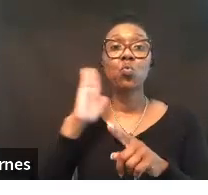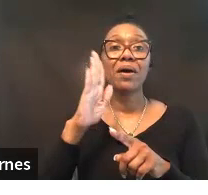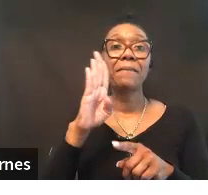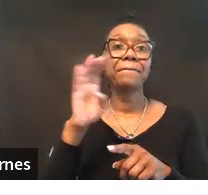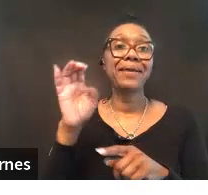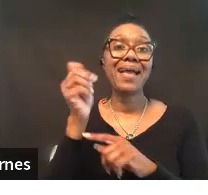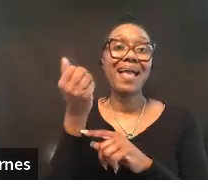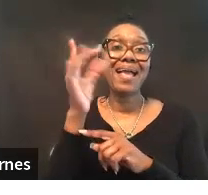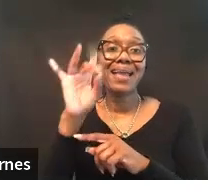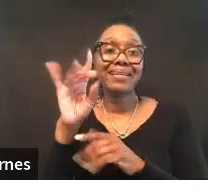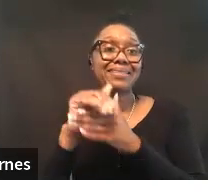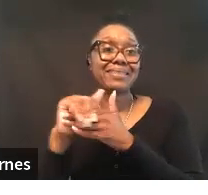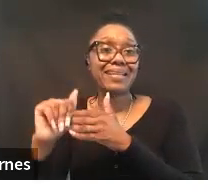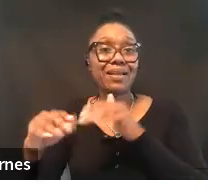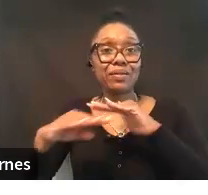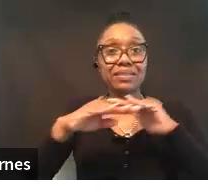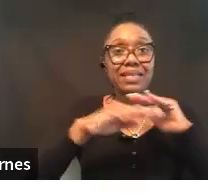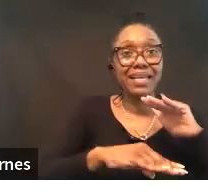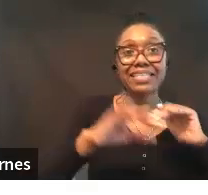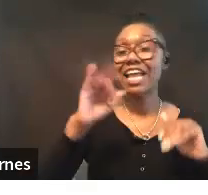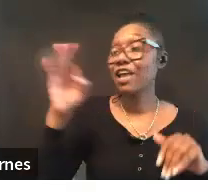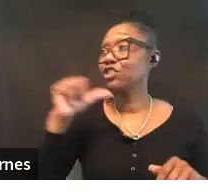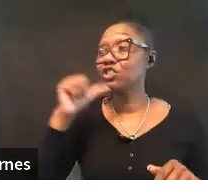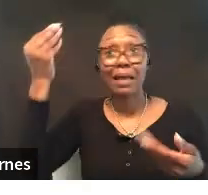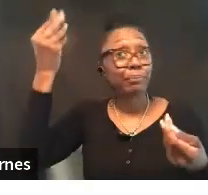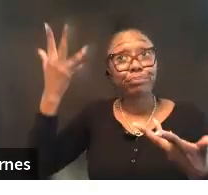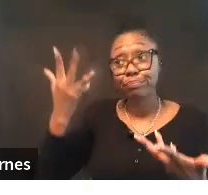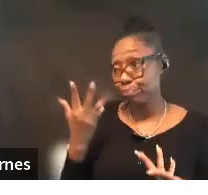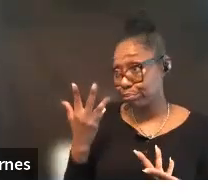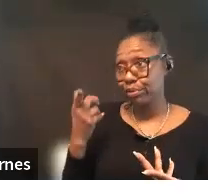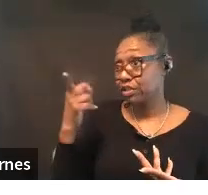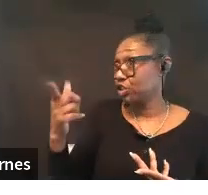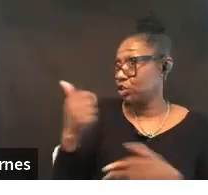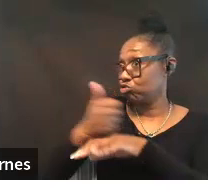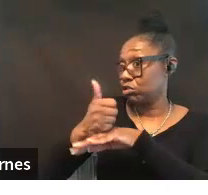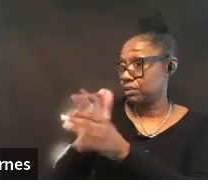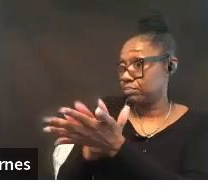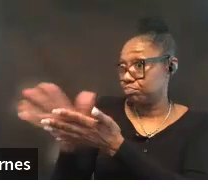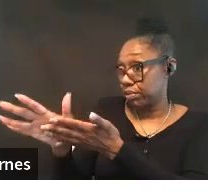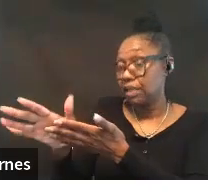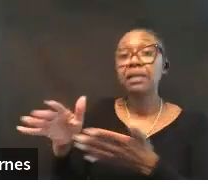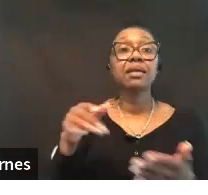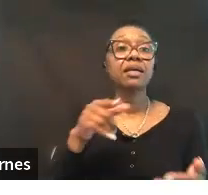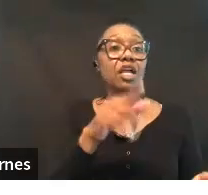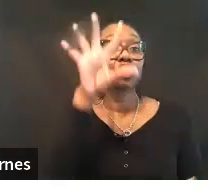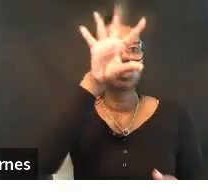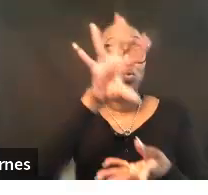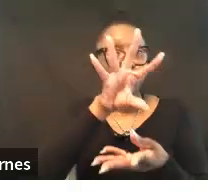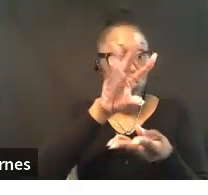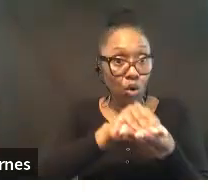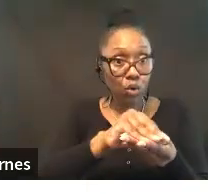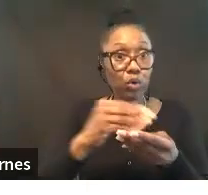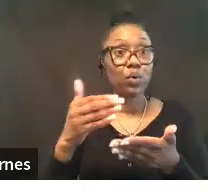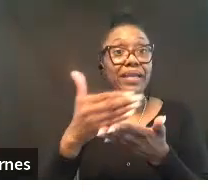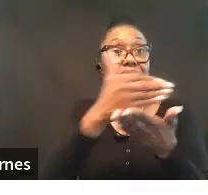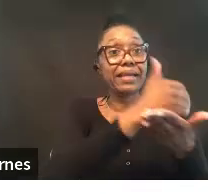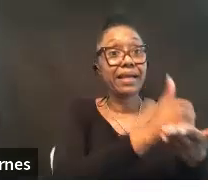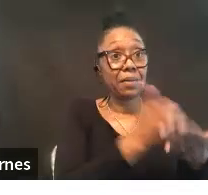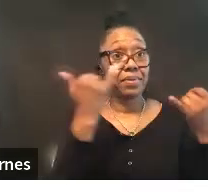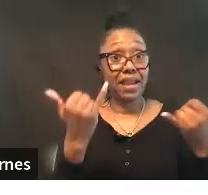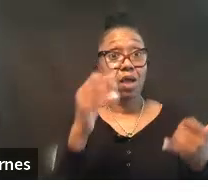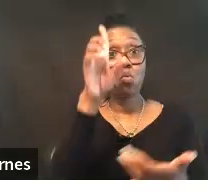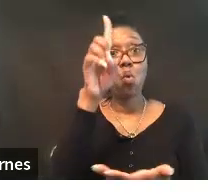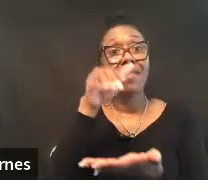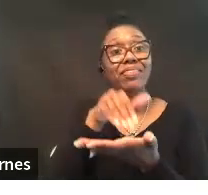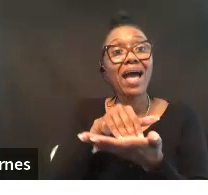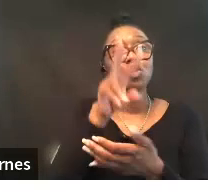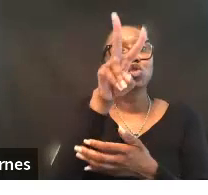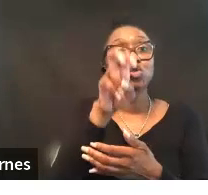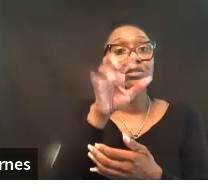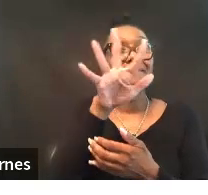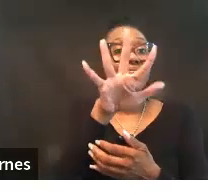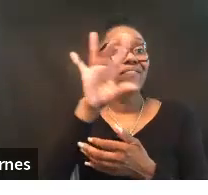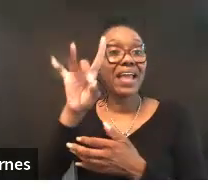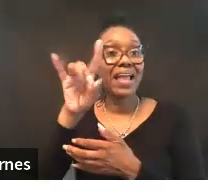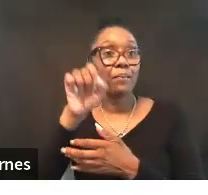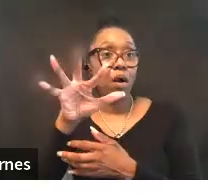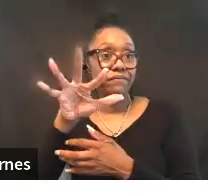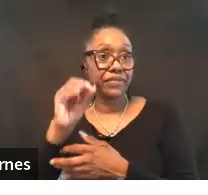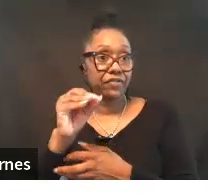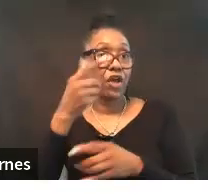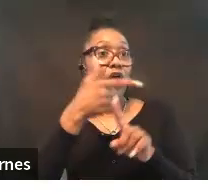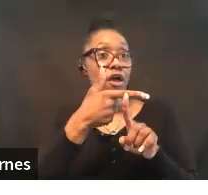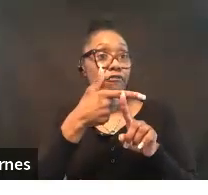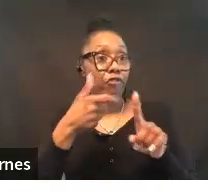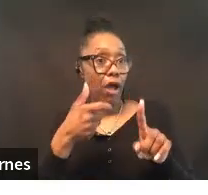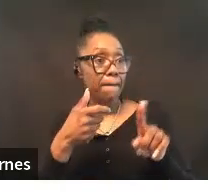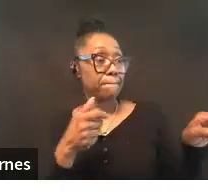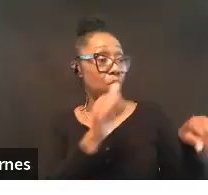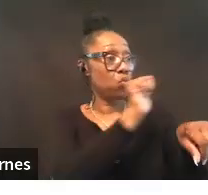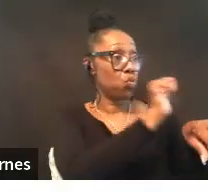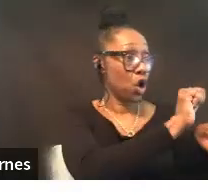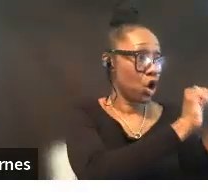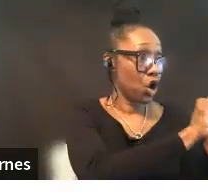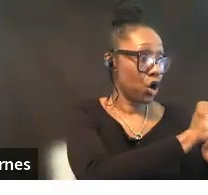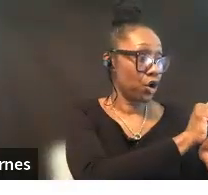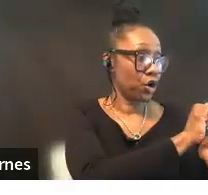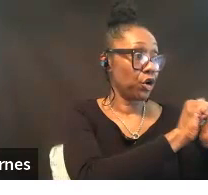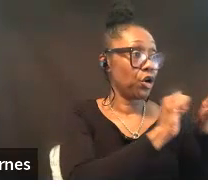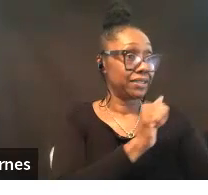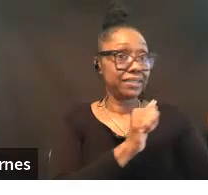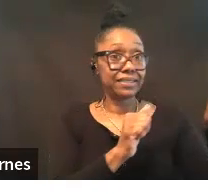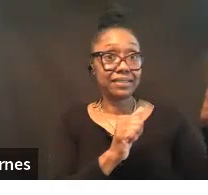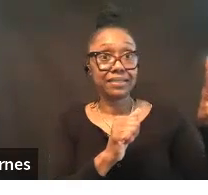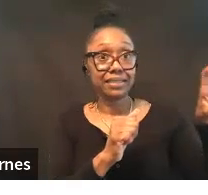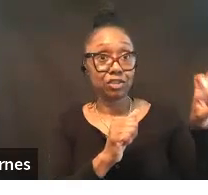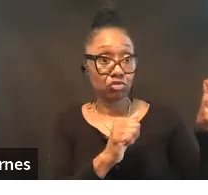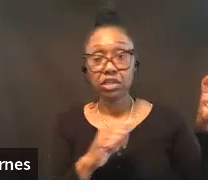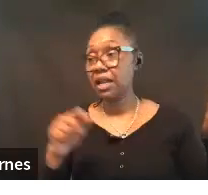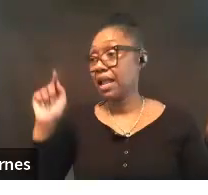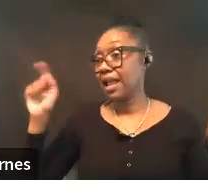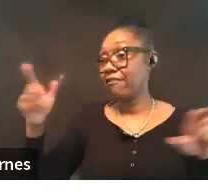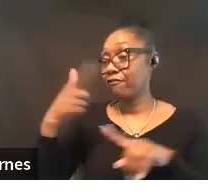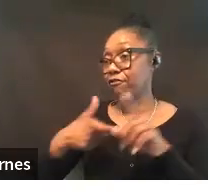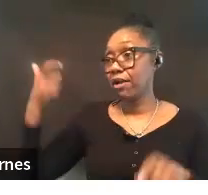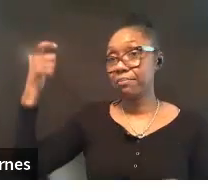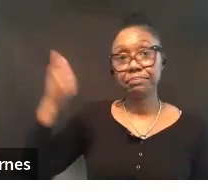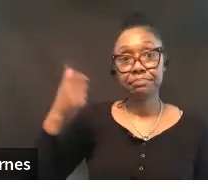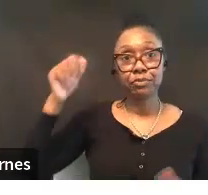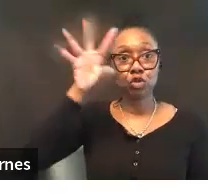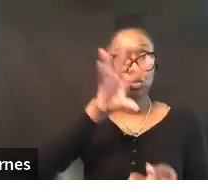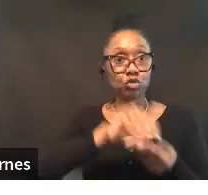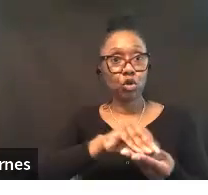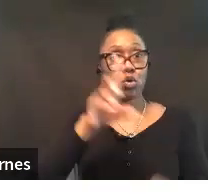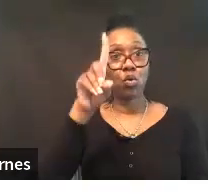E of the early had not been applied to this calculation. Her total income at this particular time now. Is $1,258 and 50 cents as a result of the early where it would have been roughly $1,236 in my map.